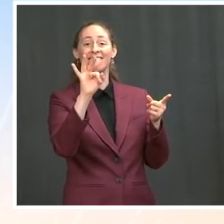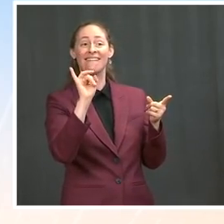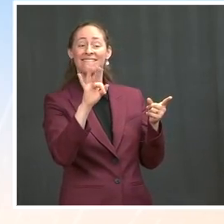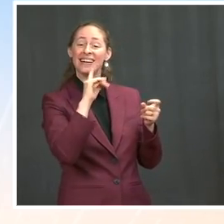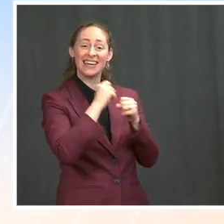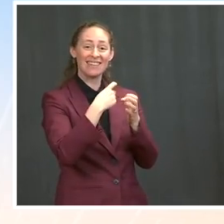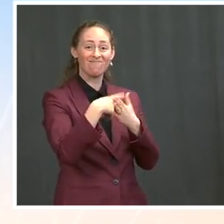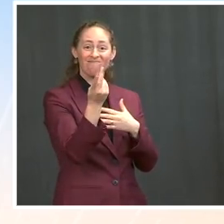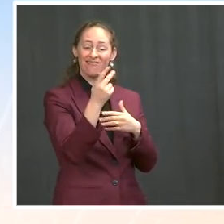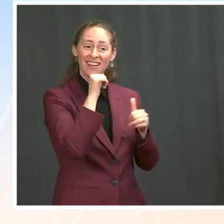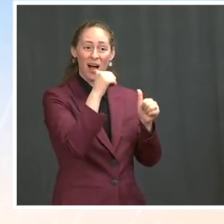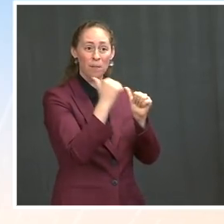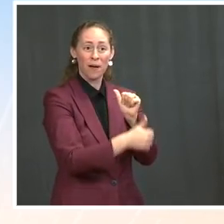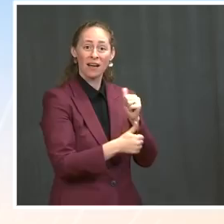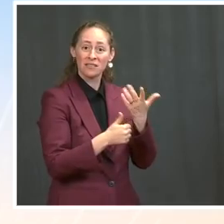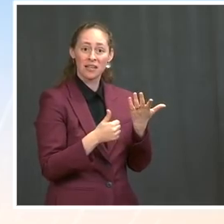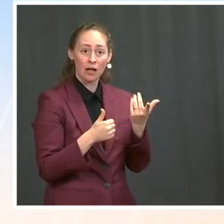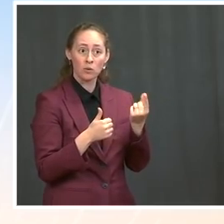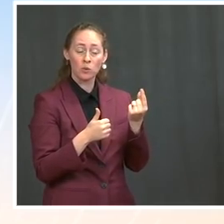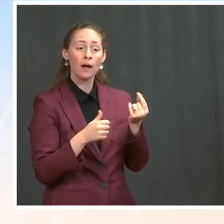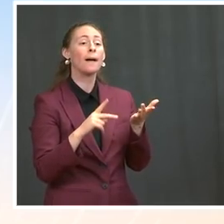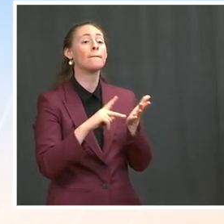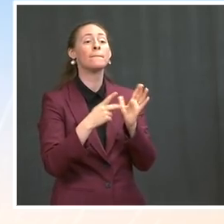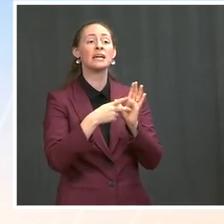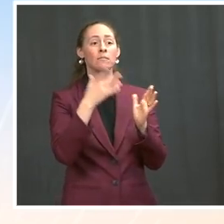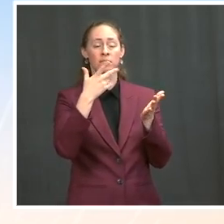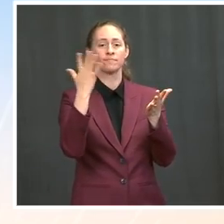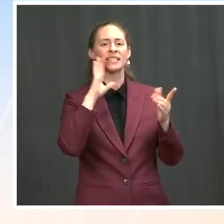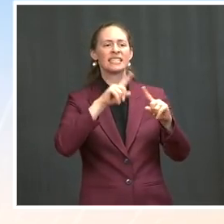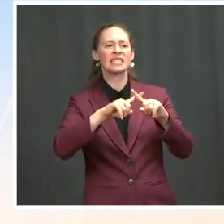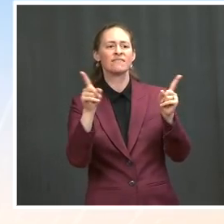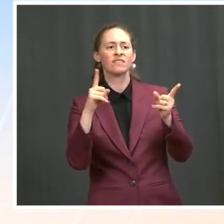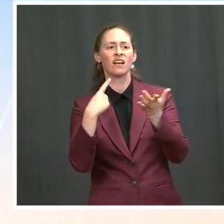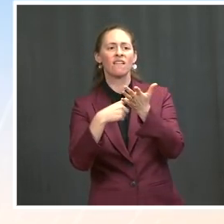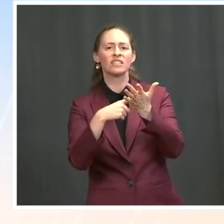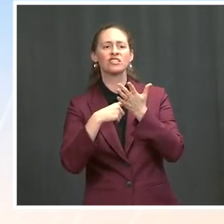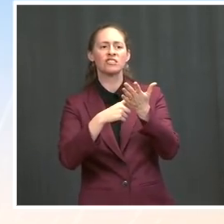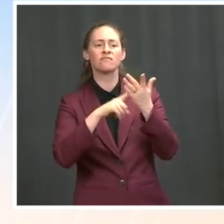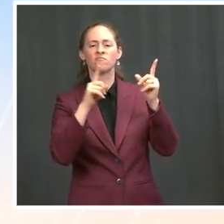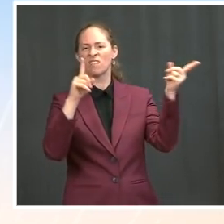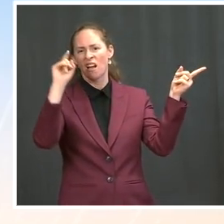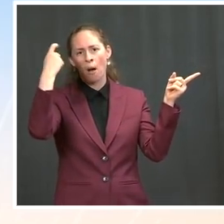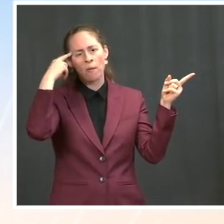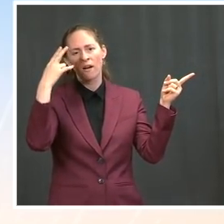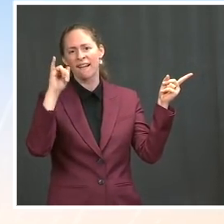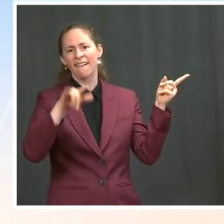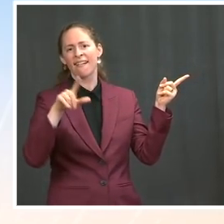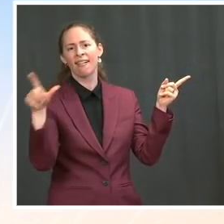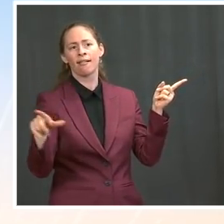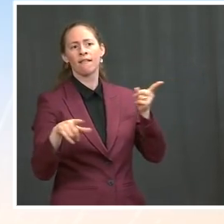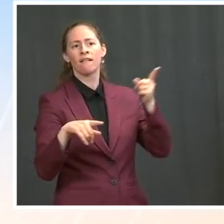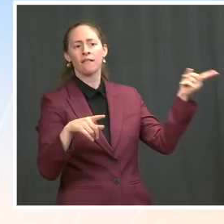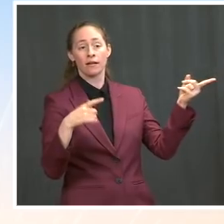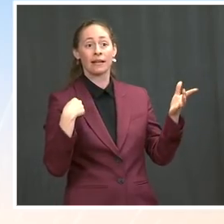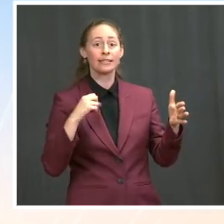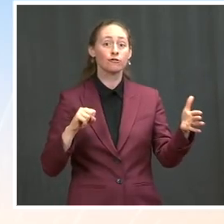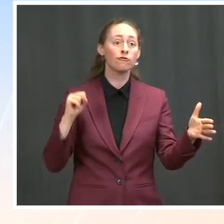we suspect that may change the conversation on the Hill. We will see. But I'm not going to get ahead of where things are. There's going to be a vote tomorrow.